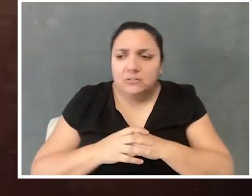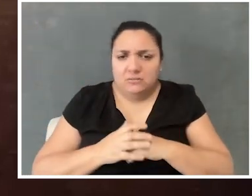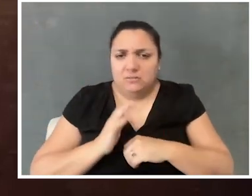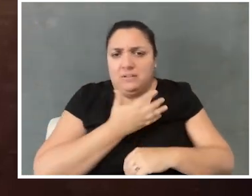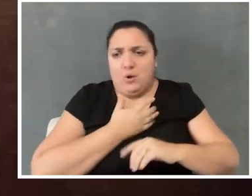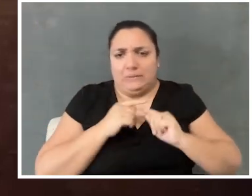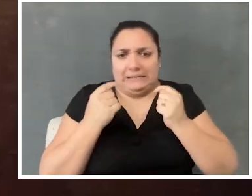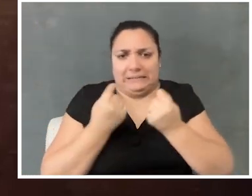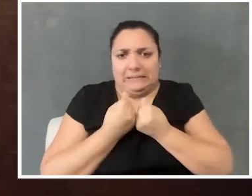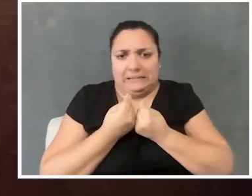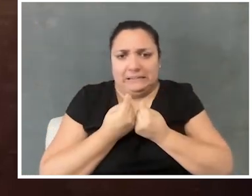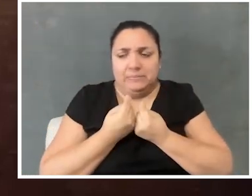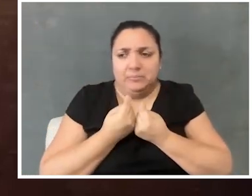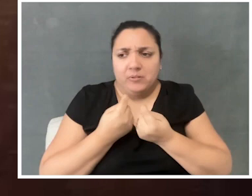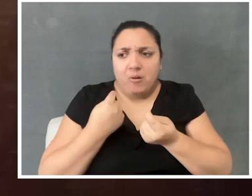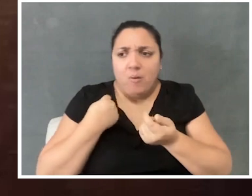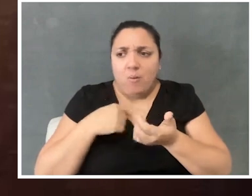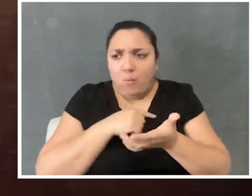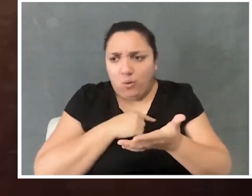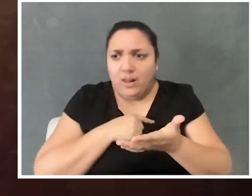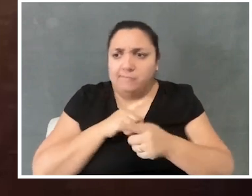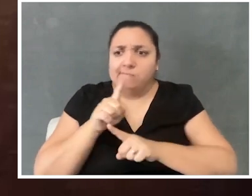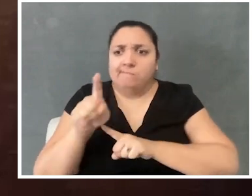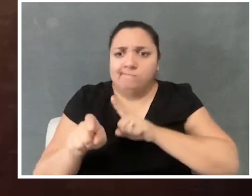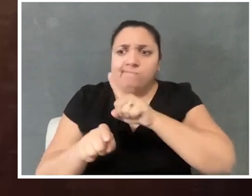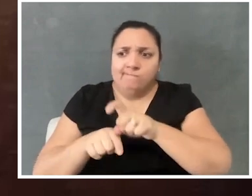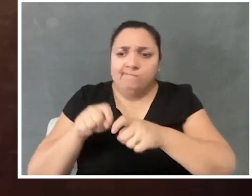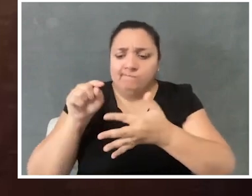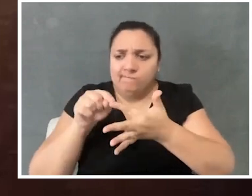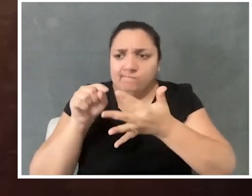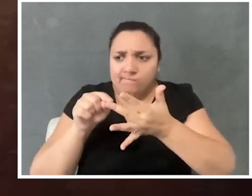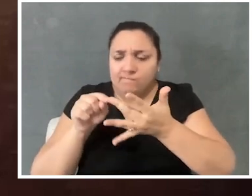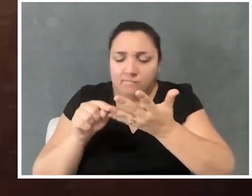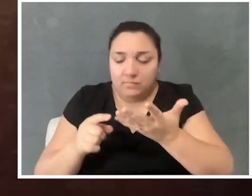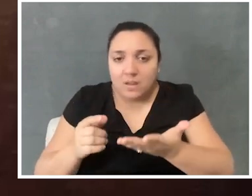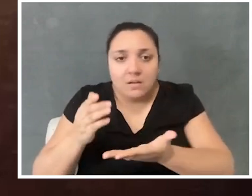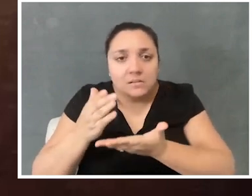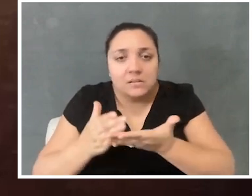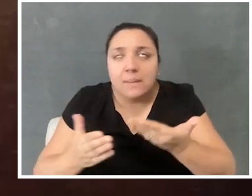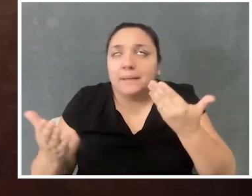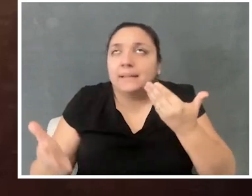and really go off the list of things that really are, as you said, some easy fixes.